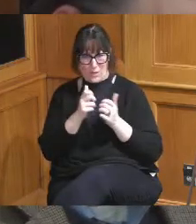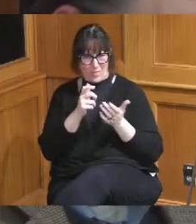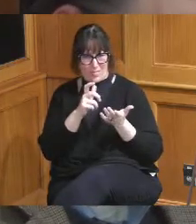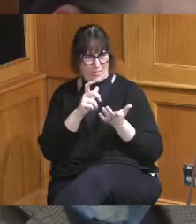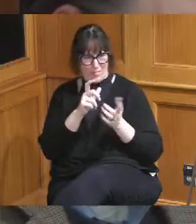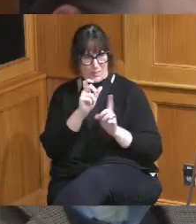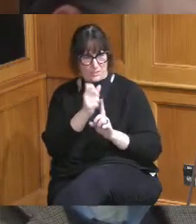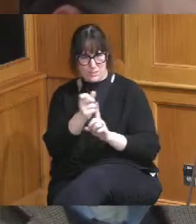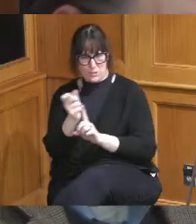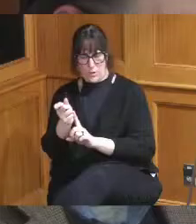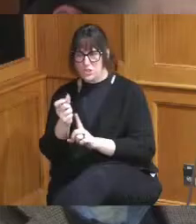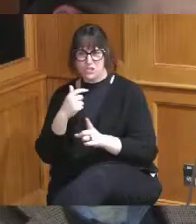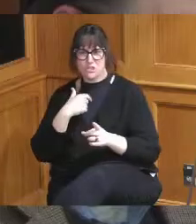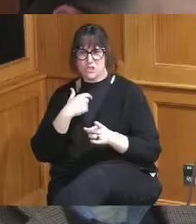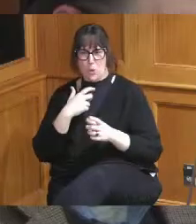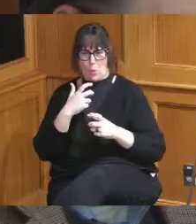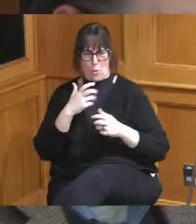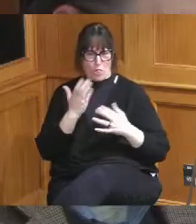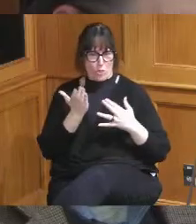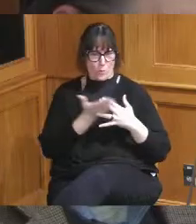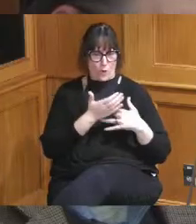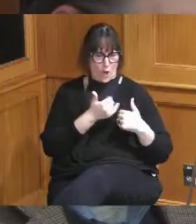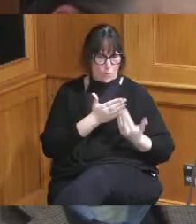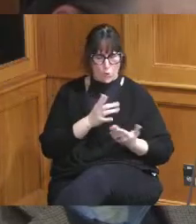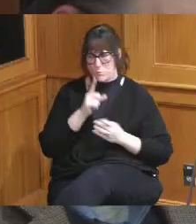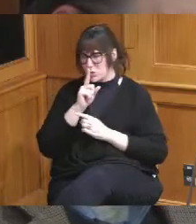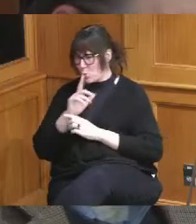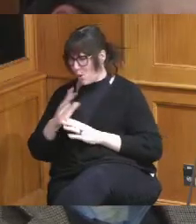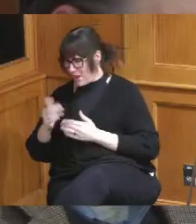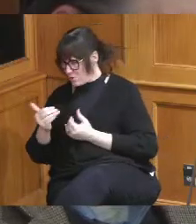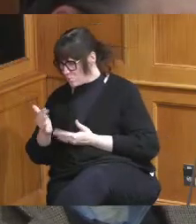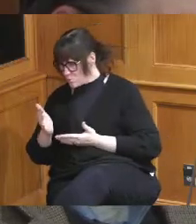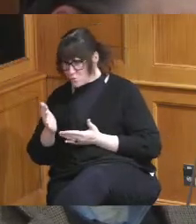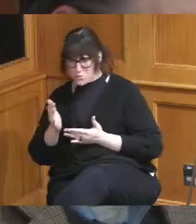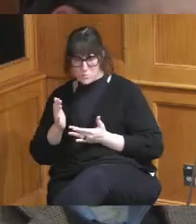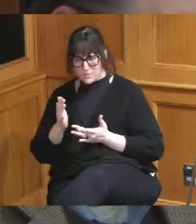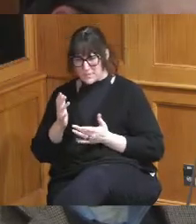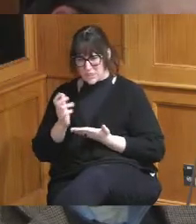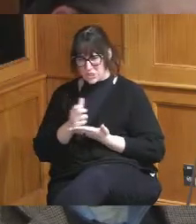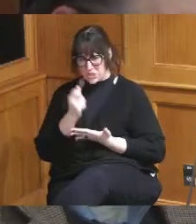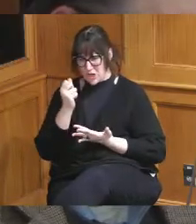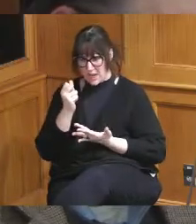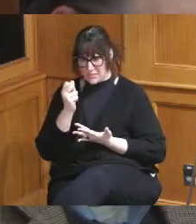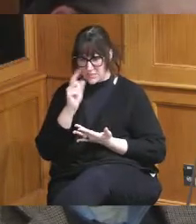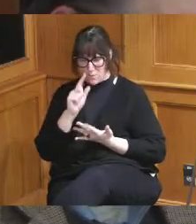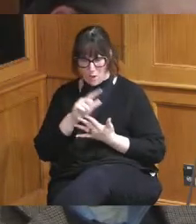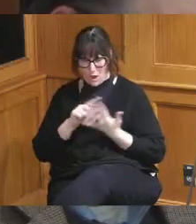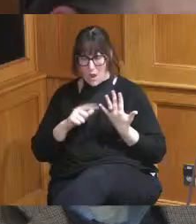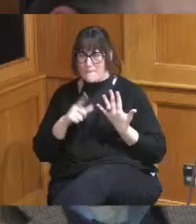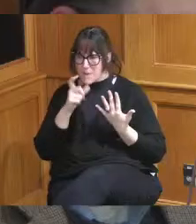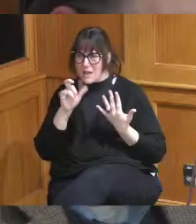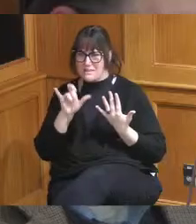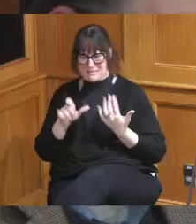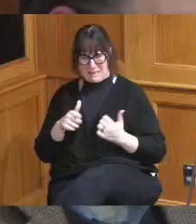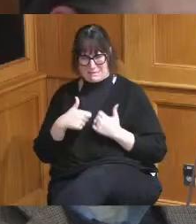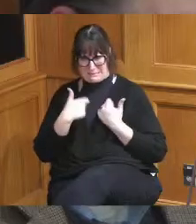break rooms the quiet rooms having a chance to because that's the life that we live now people